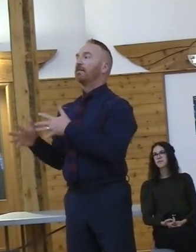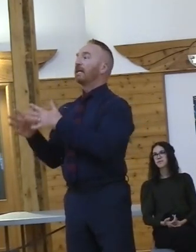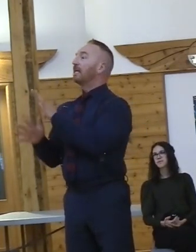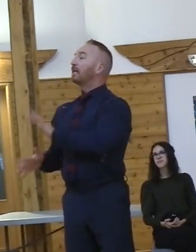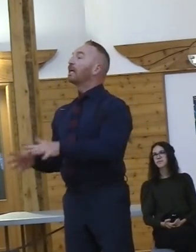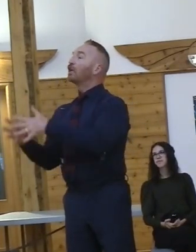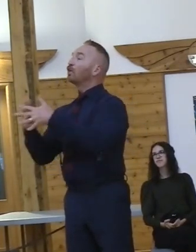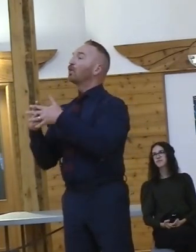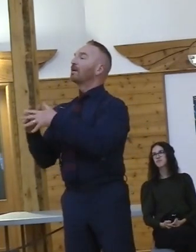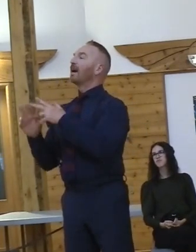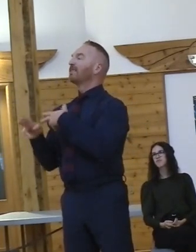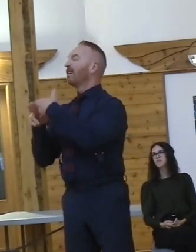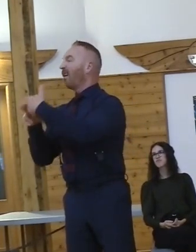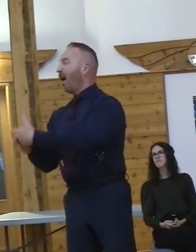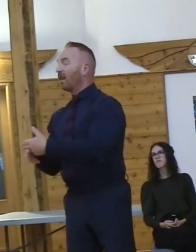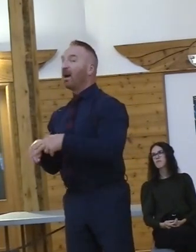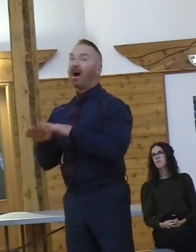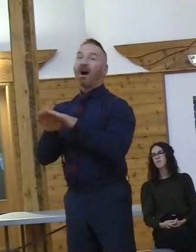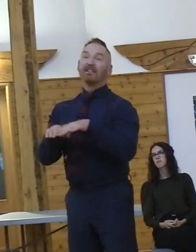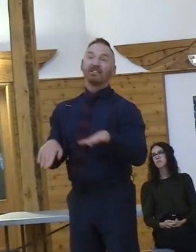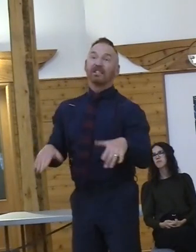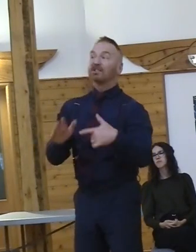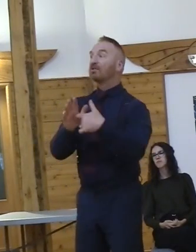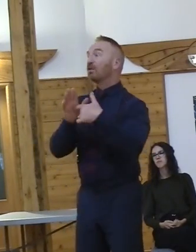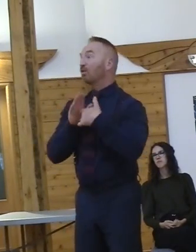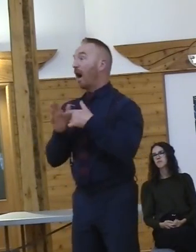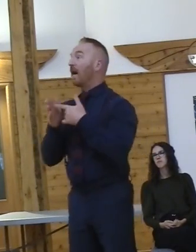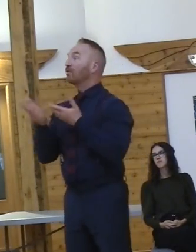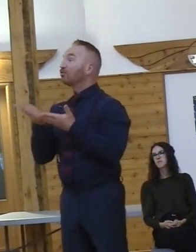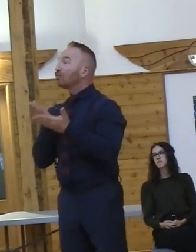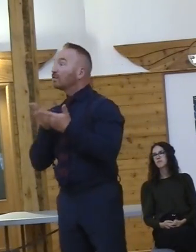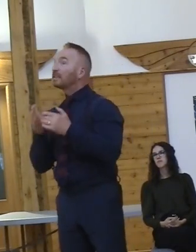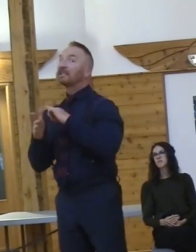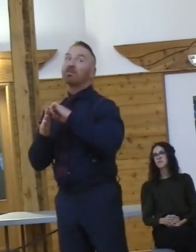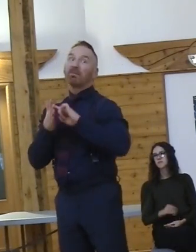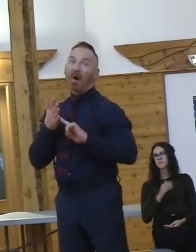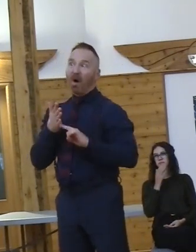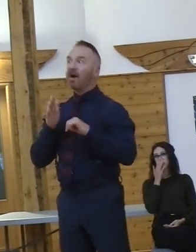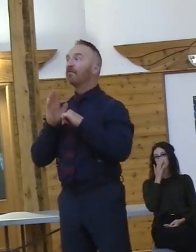Like our children being stolen through courts and family services or murdered and missing relatives.